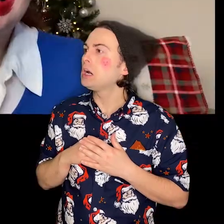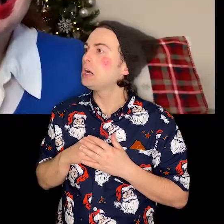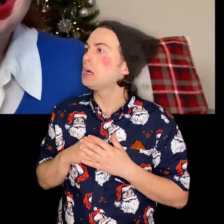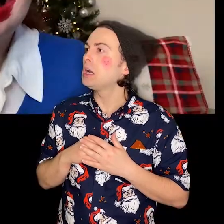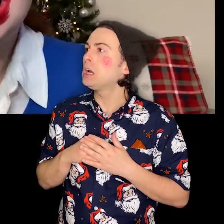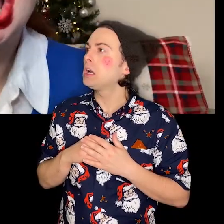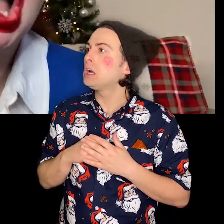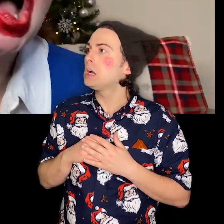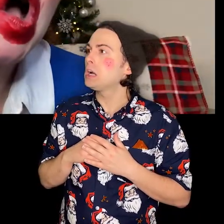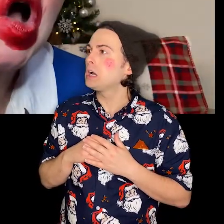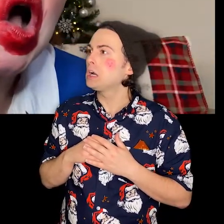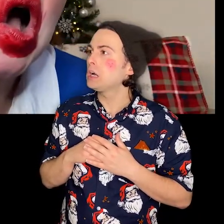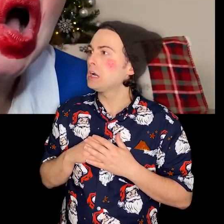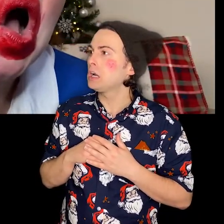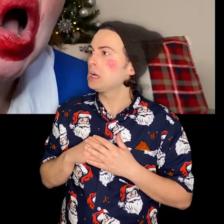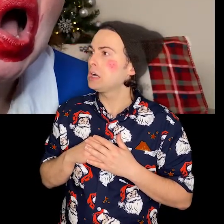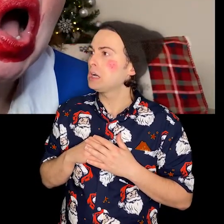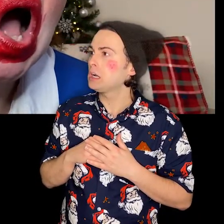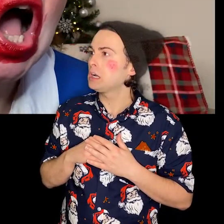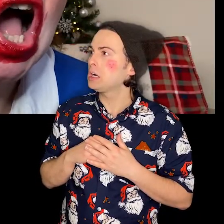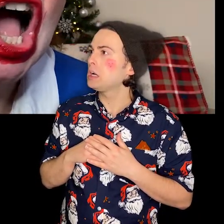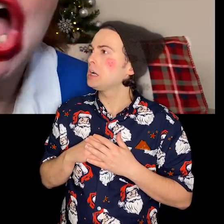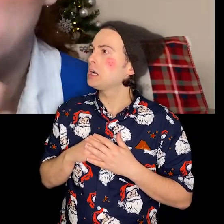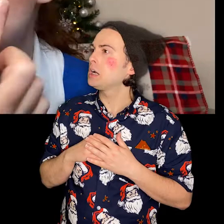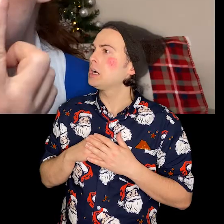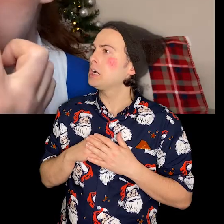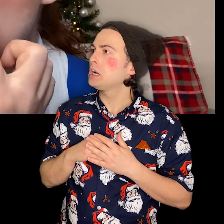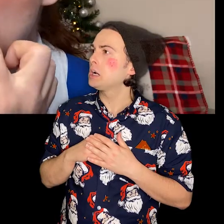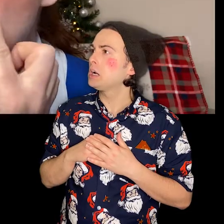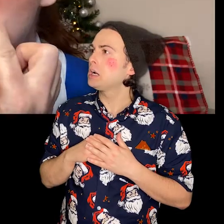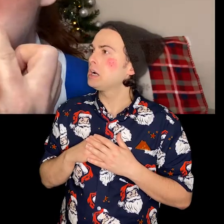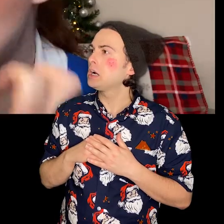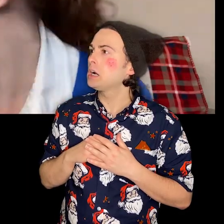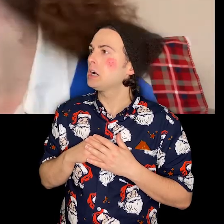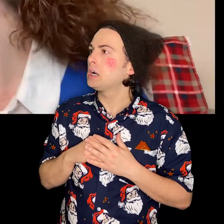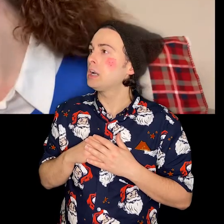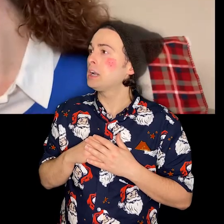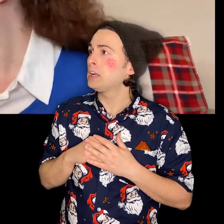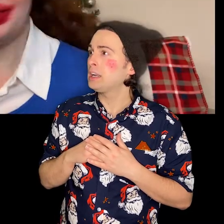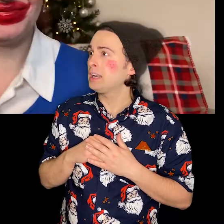Now get that wee black pencil I gave you Belle – This one?